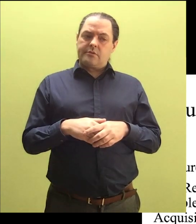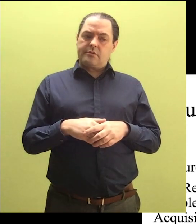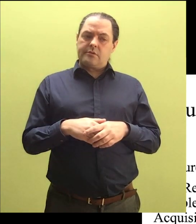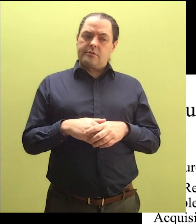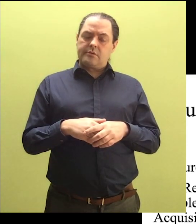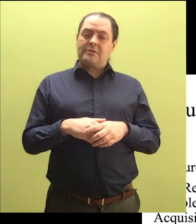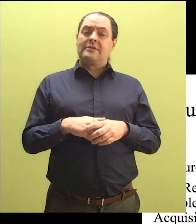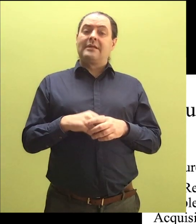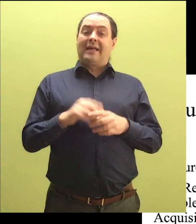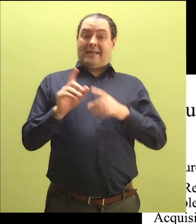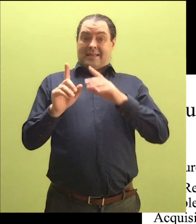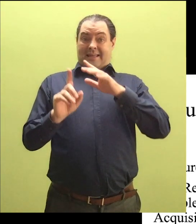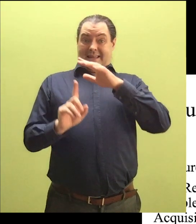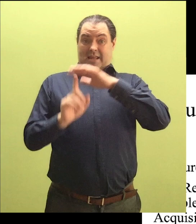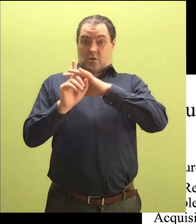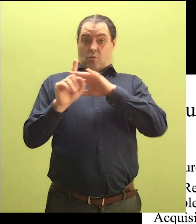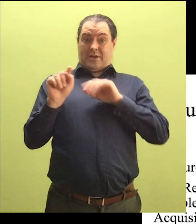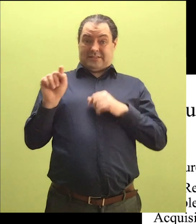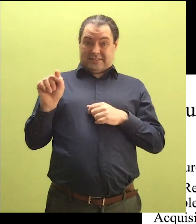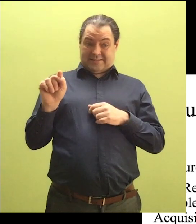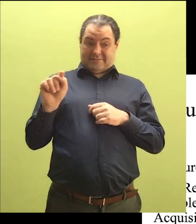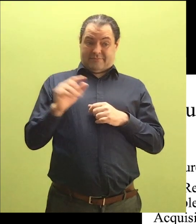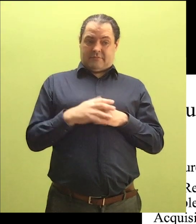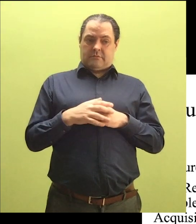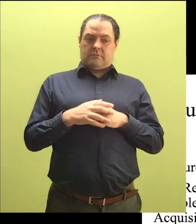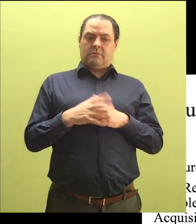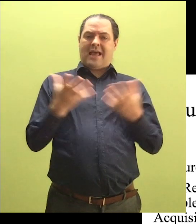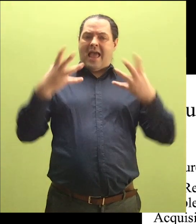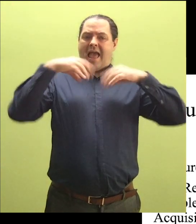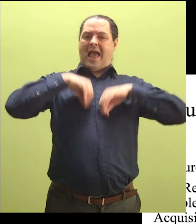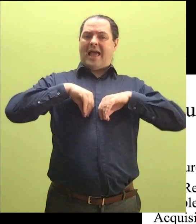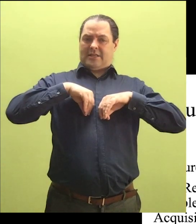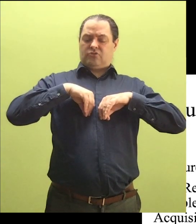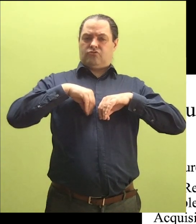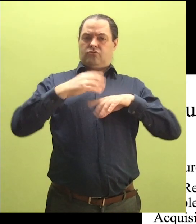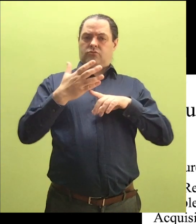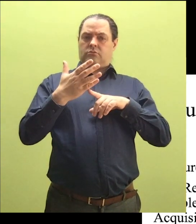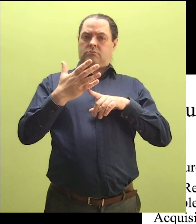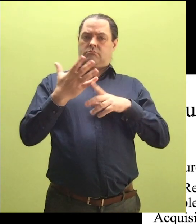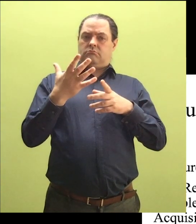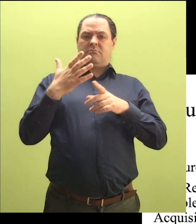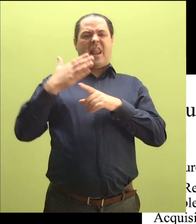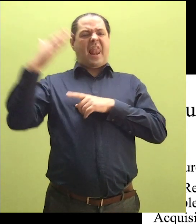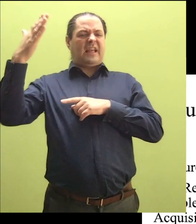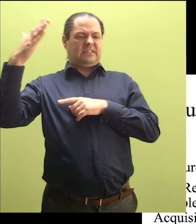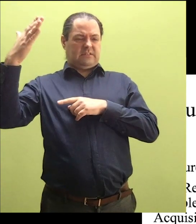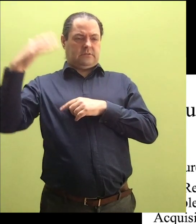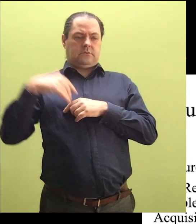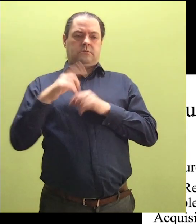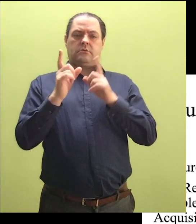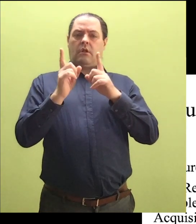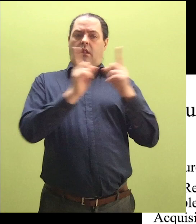acquisition setting is shifted to late learners. When we take the effect size and add a leftwards to the intercept, the